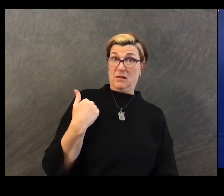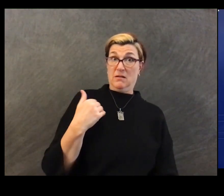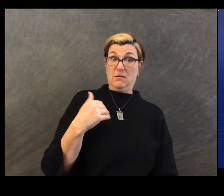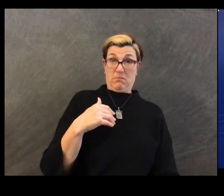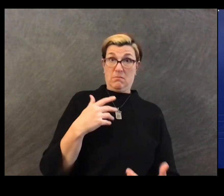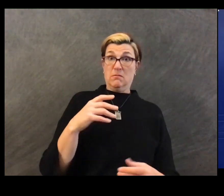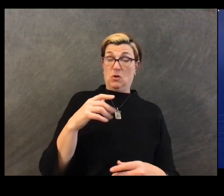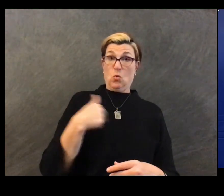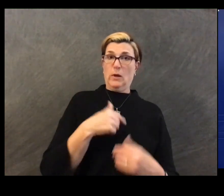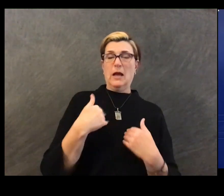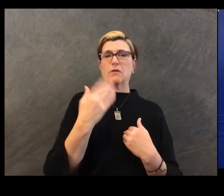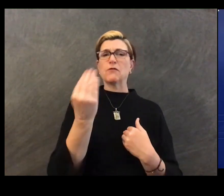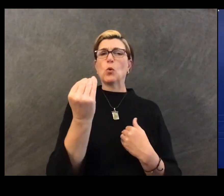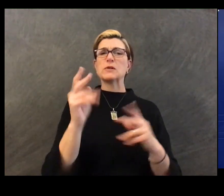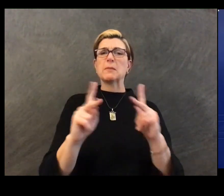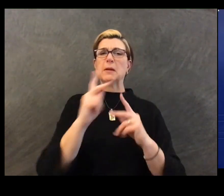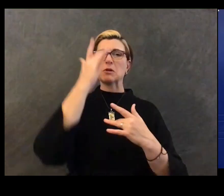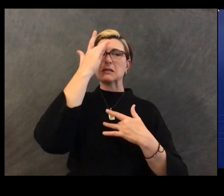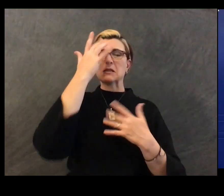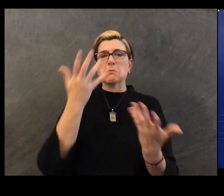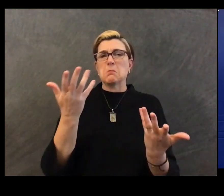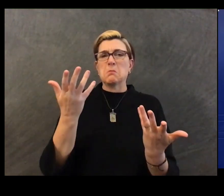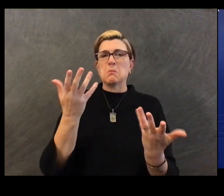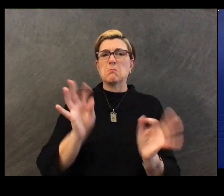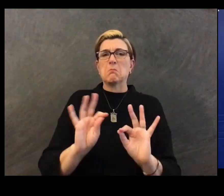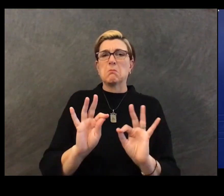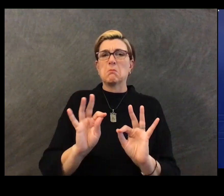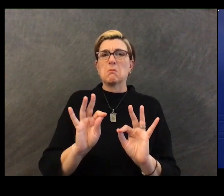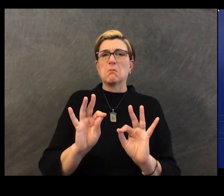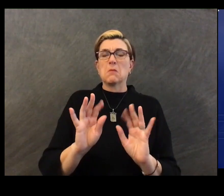containment mode and then unfortunately the virus overwhelmed where we got into